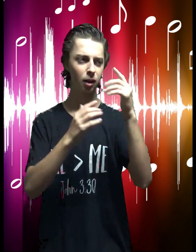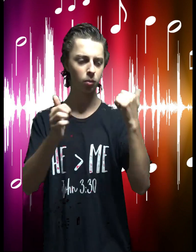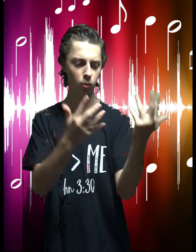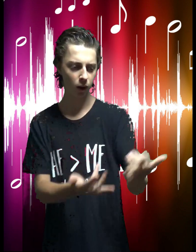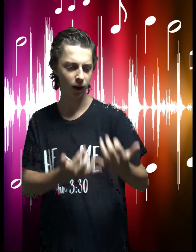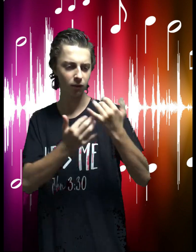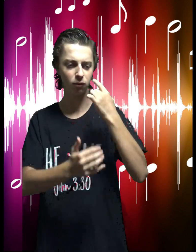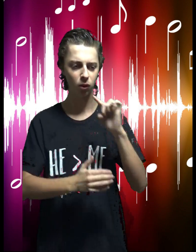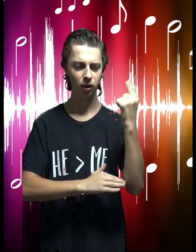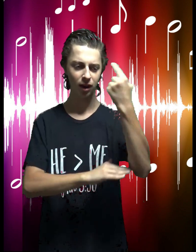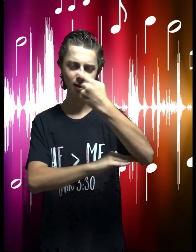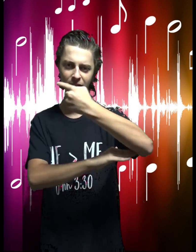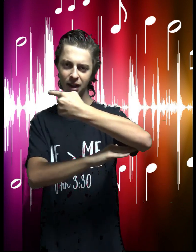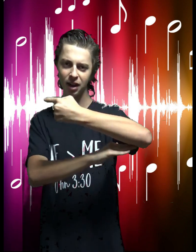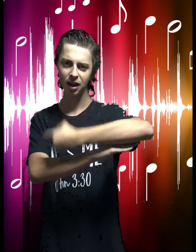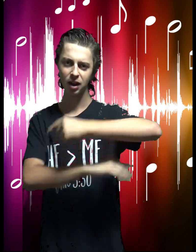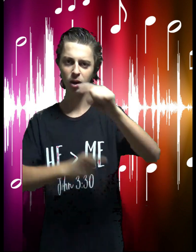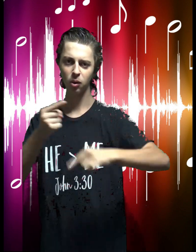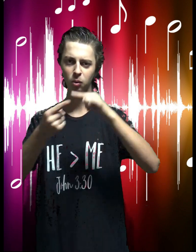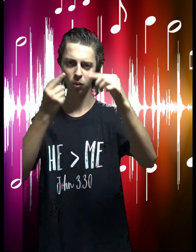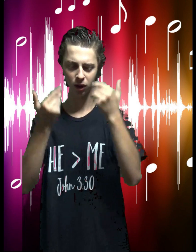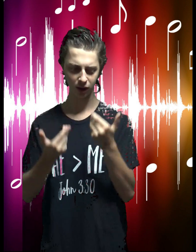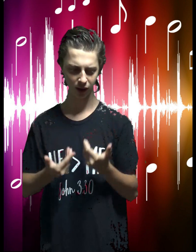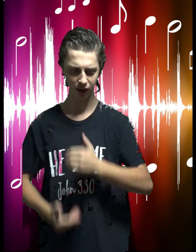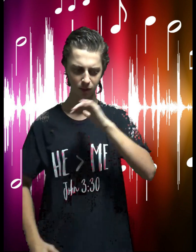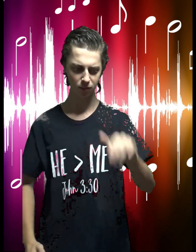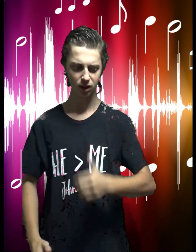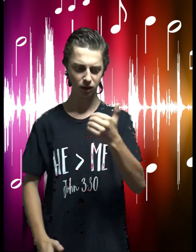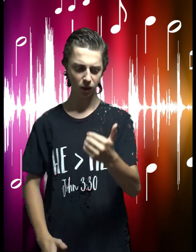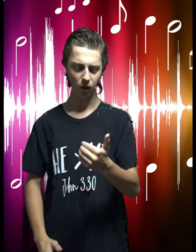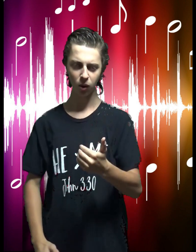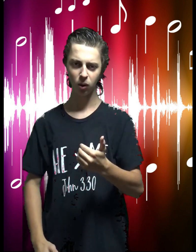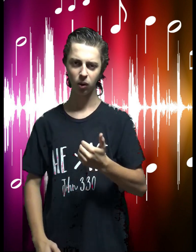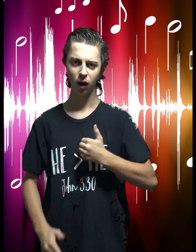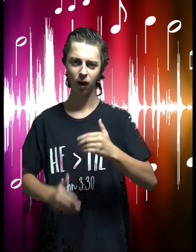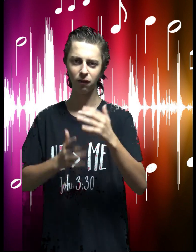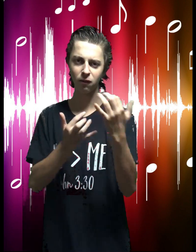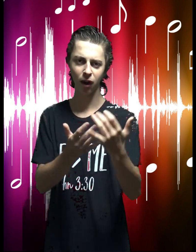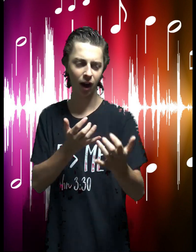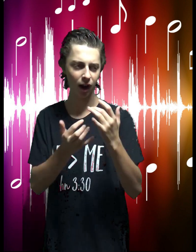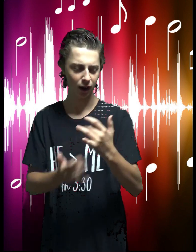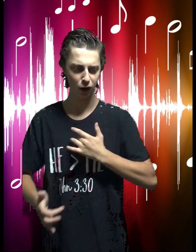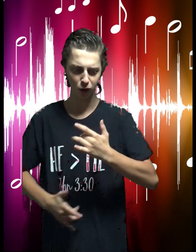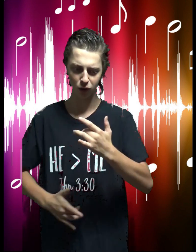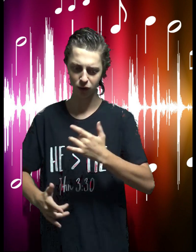I'm waiting for the day When I am a soul on fire